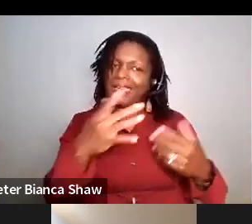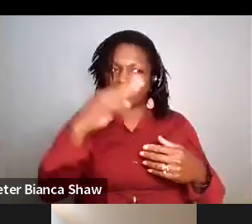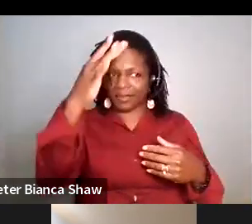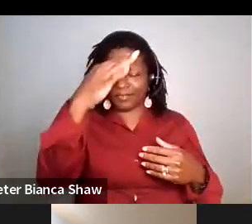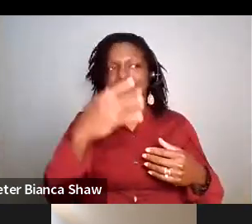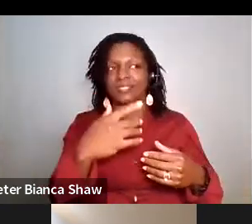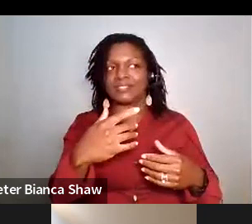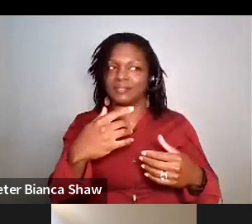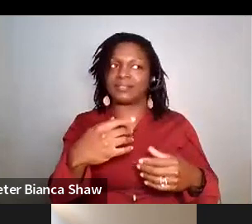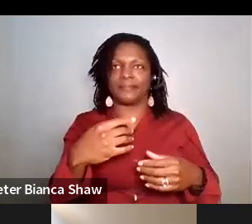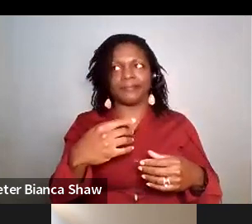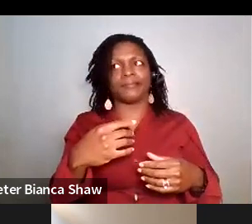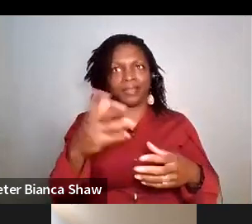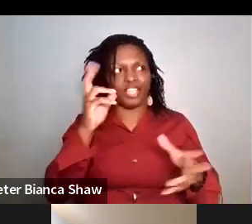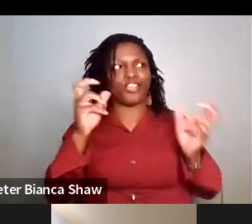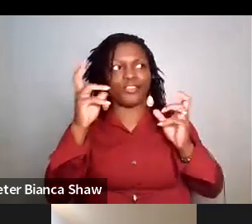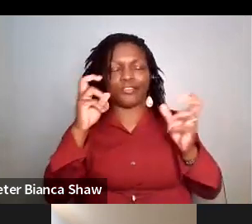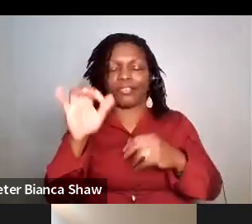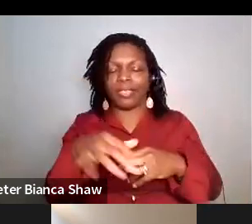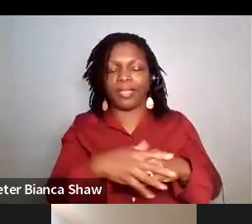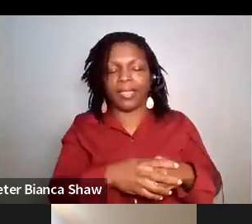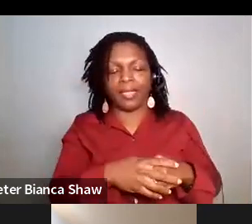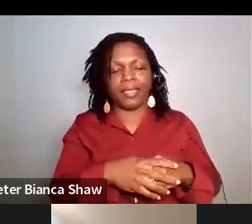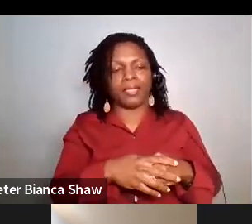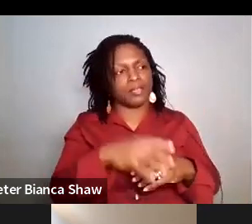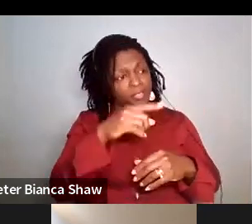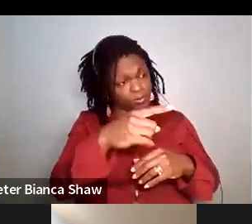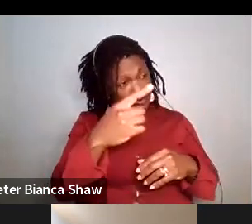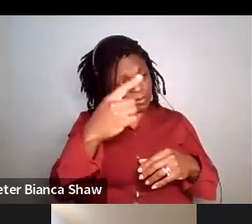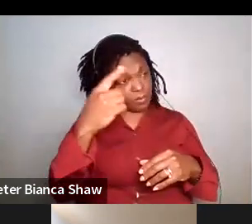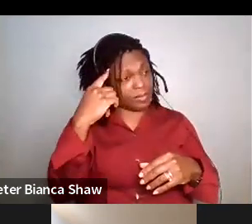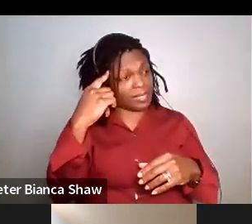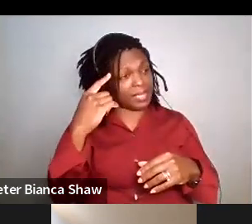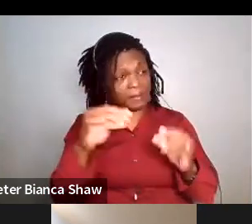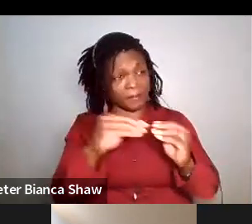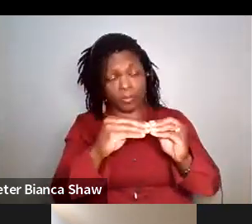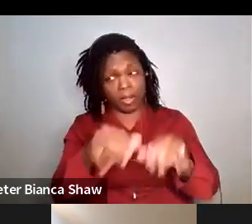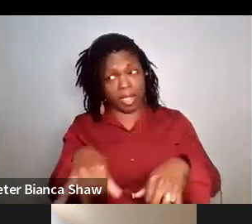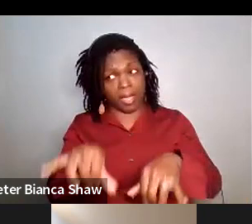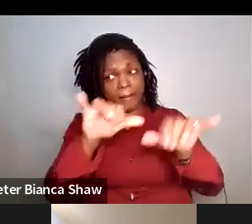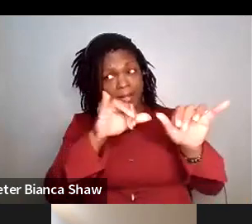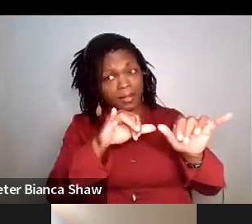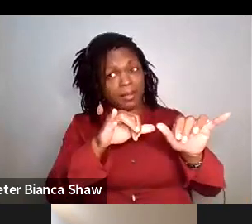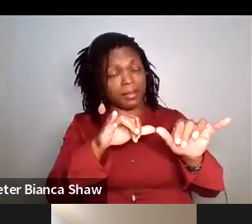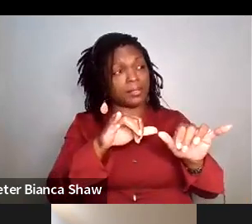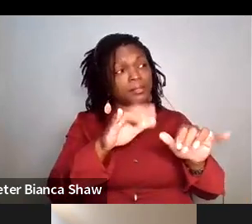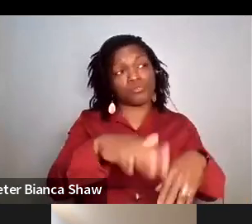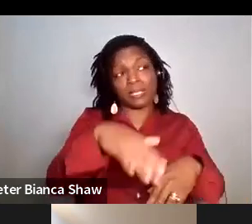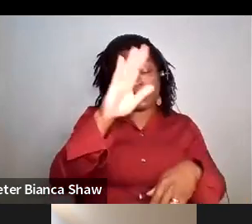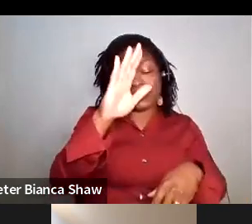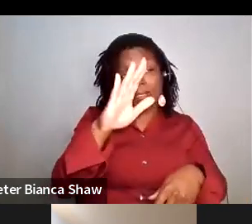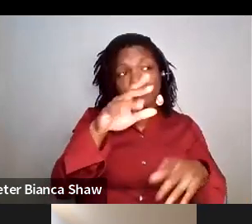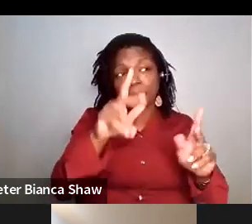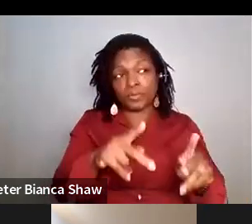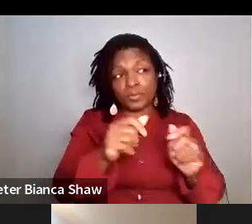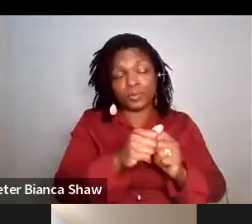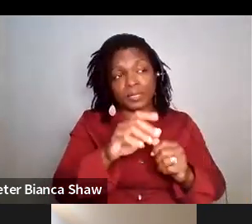Do you feel like there's more commonality than people think of racing a child with disability versus, maybe a non-disabled child?